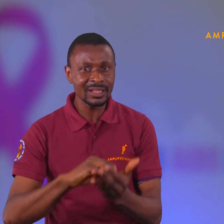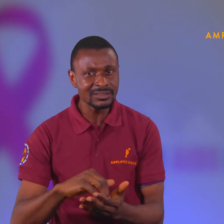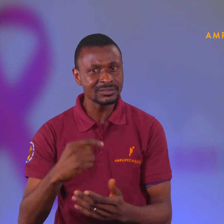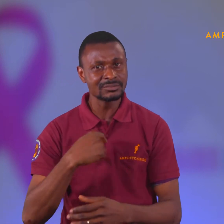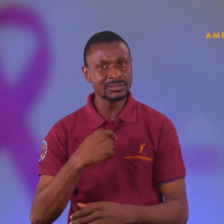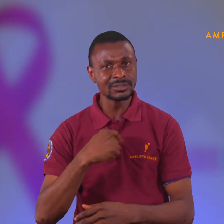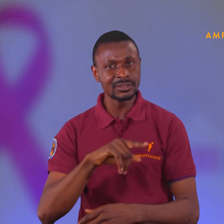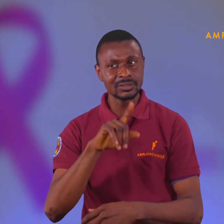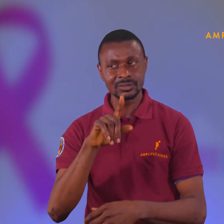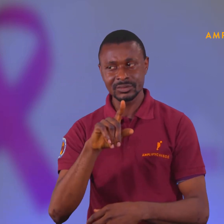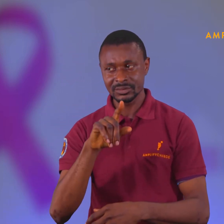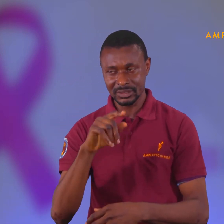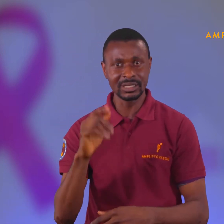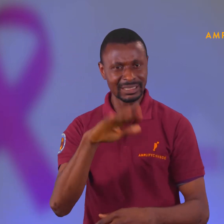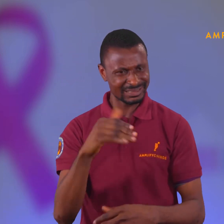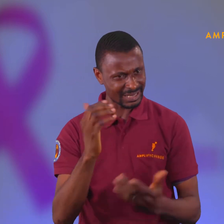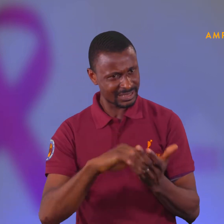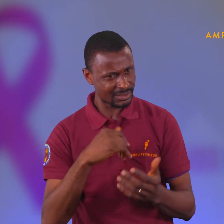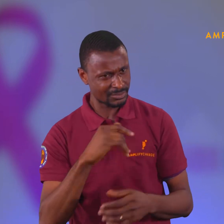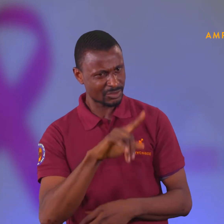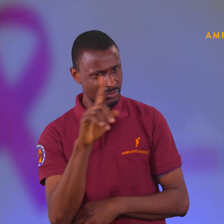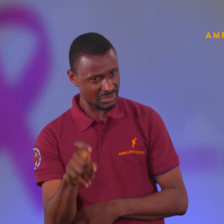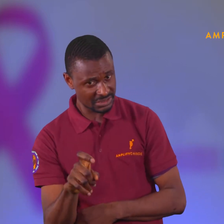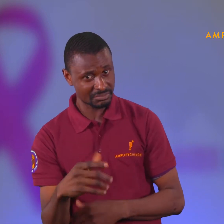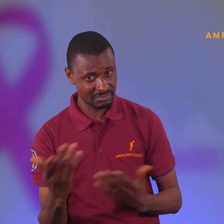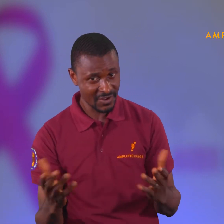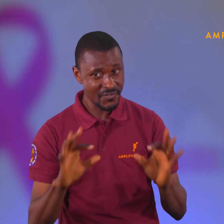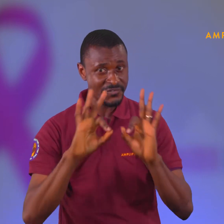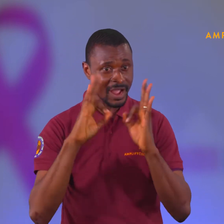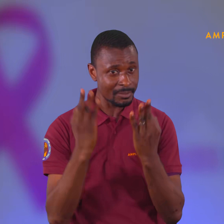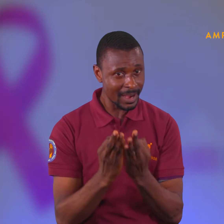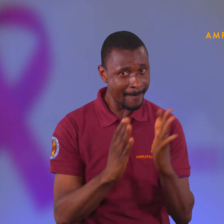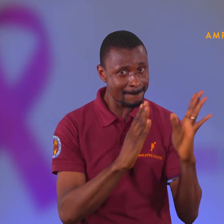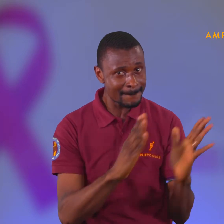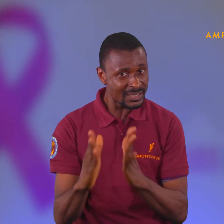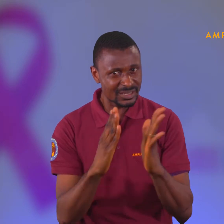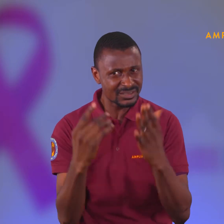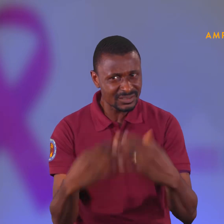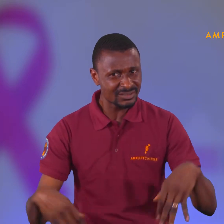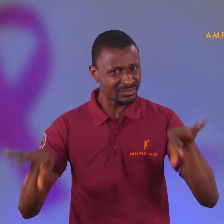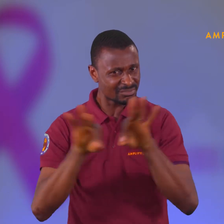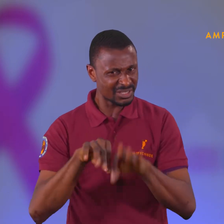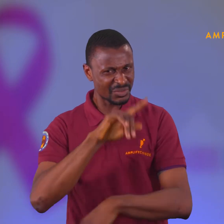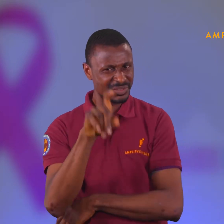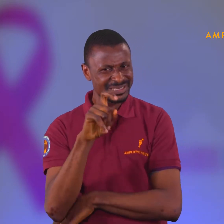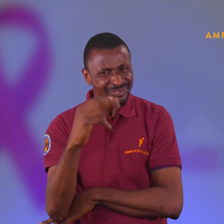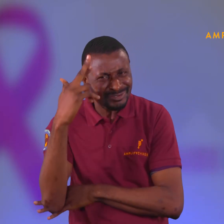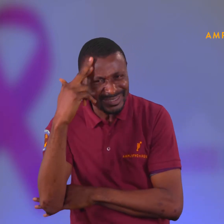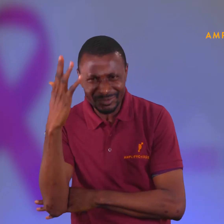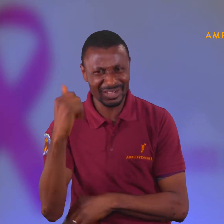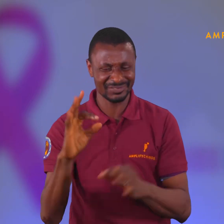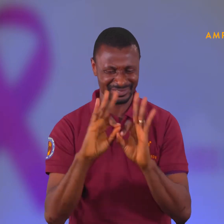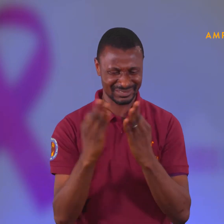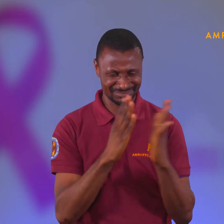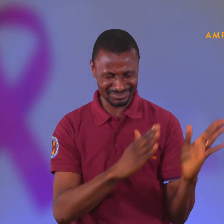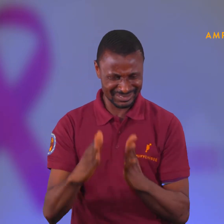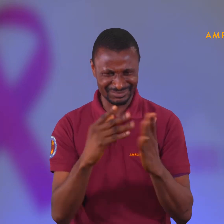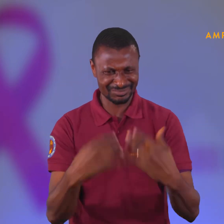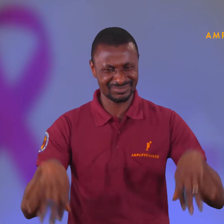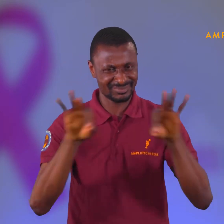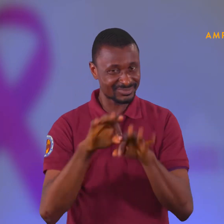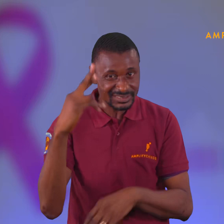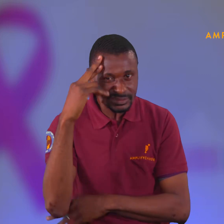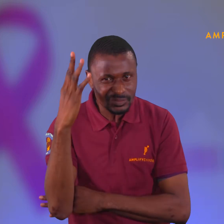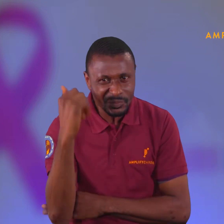What is family planning and why is it important?